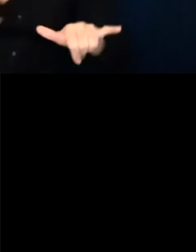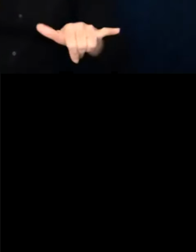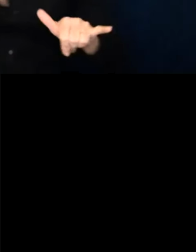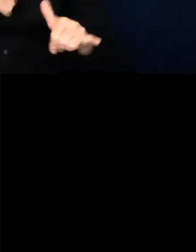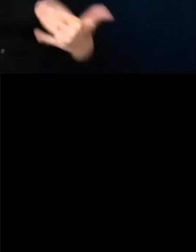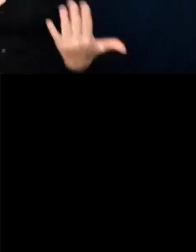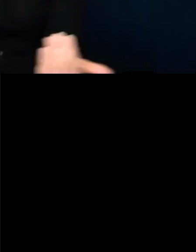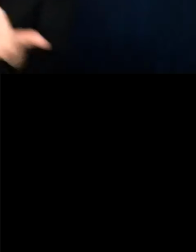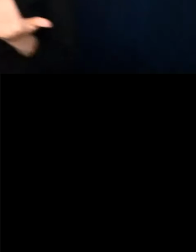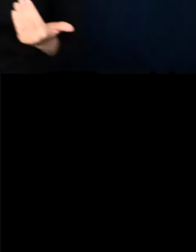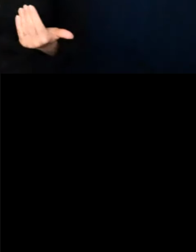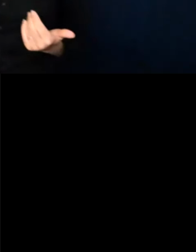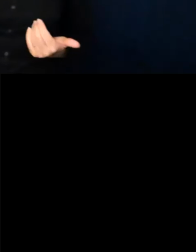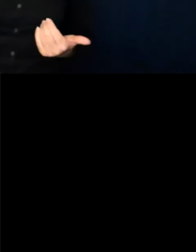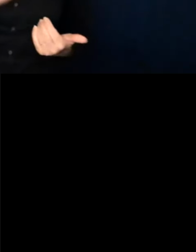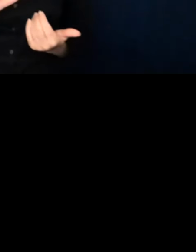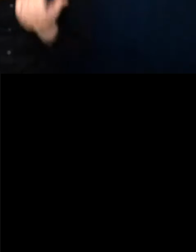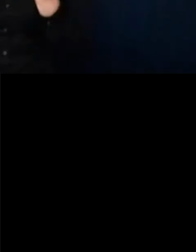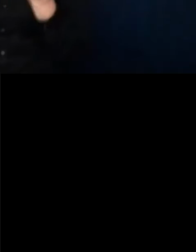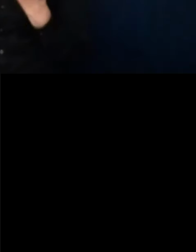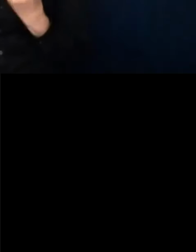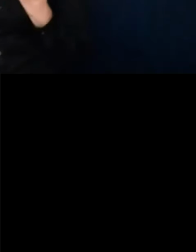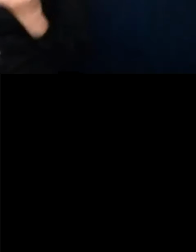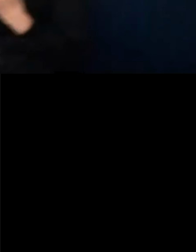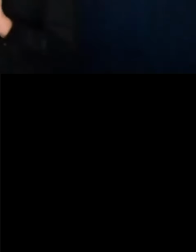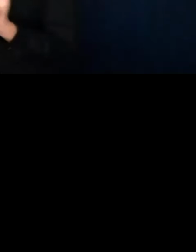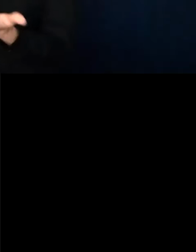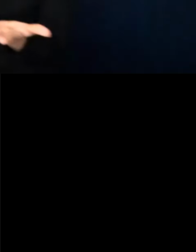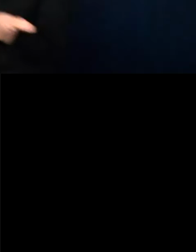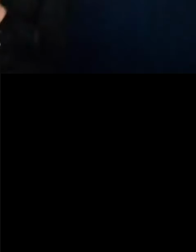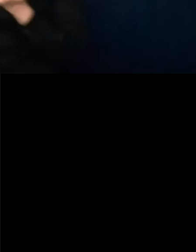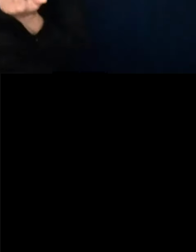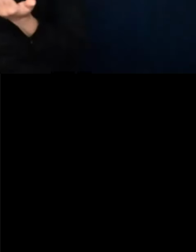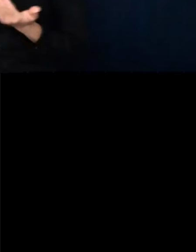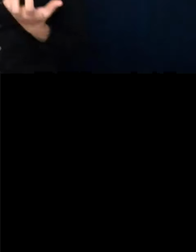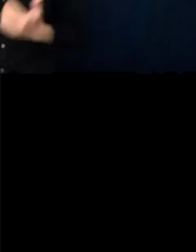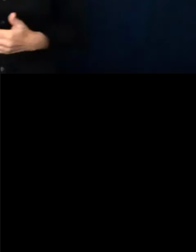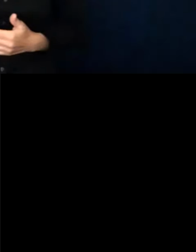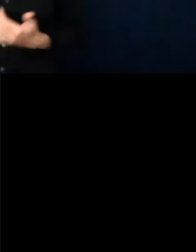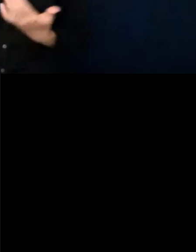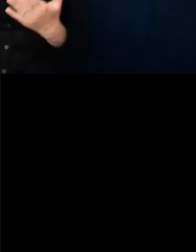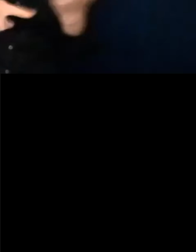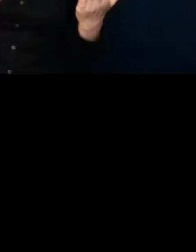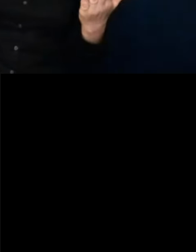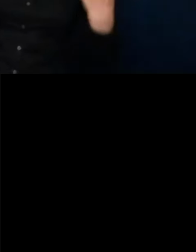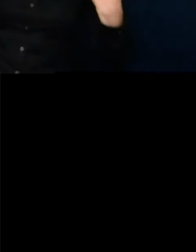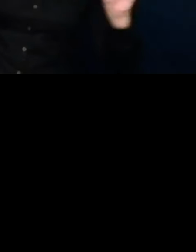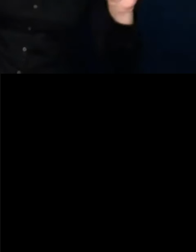So please let us know what worked, what didn't work, what felt really good, what you wish you had, you know,